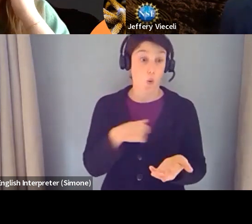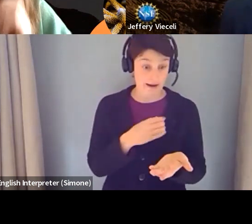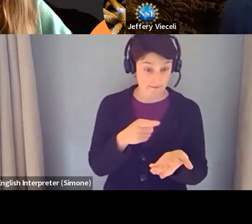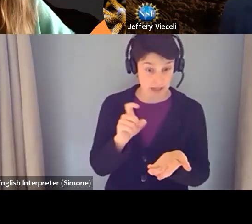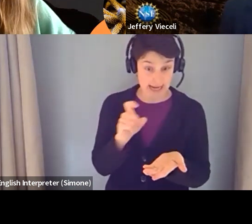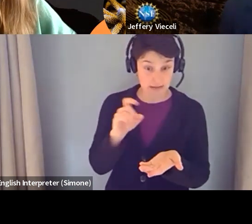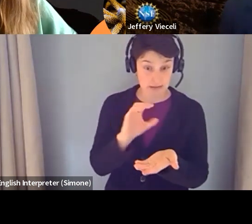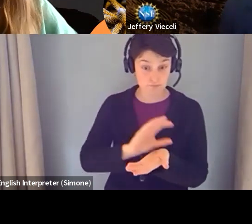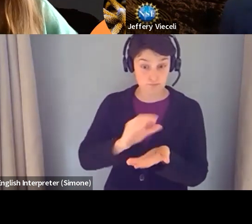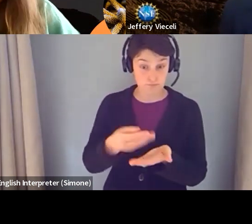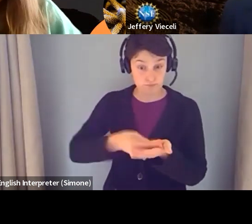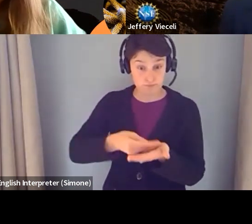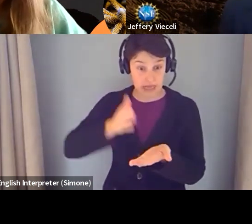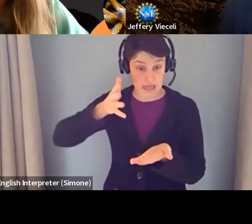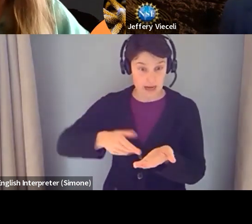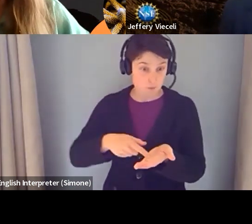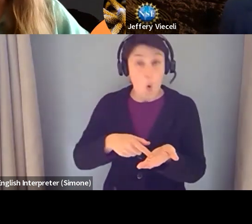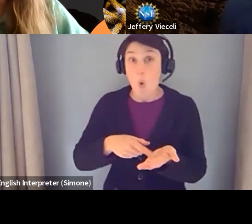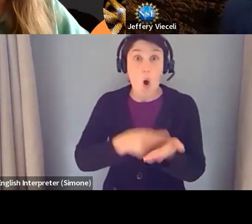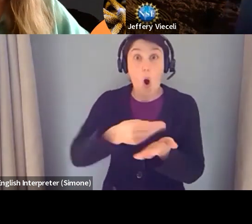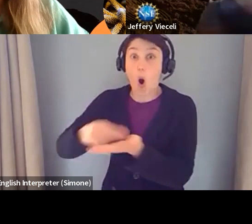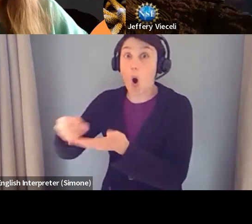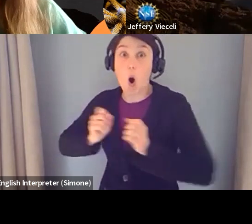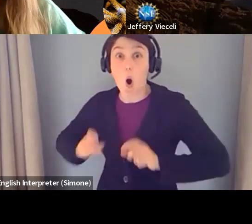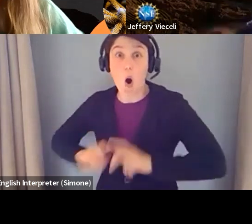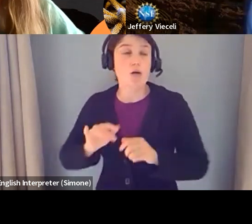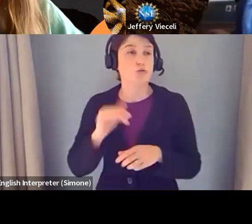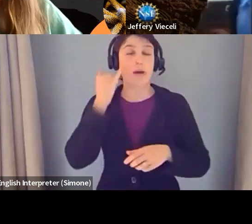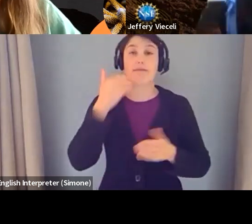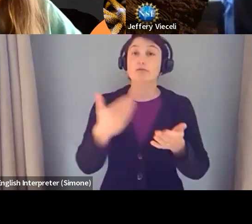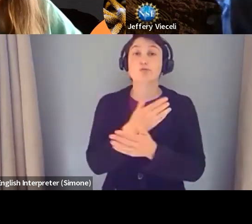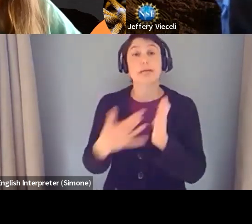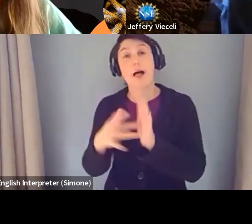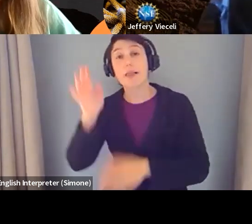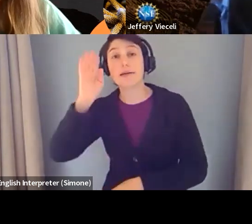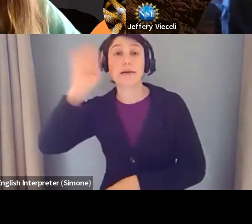So if something breaks, if there's new technology out, whatever the case may be,